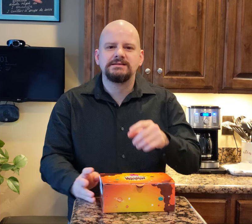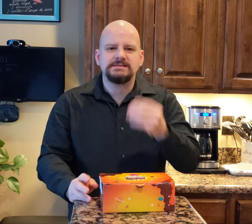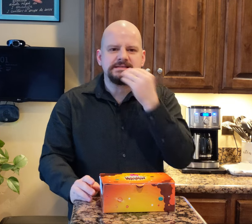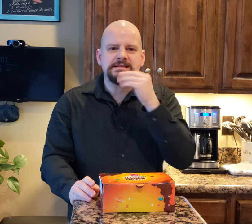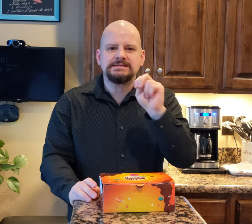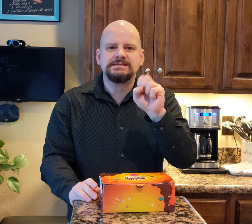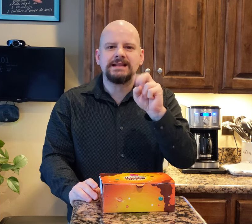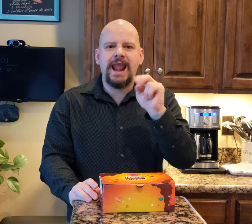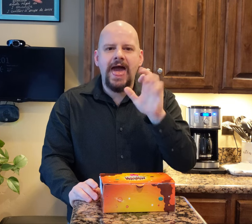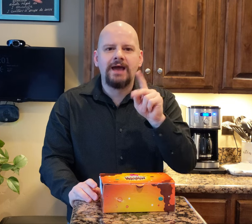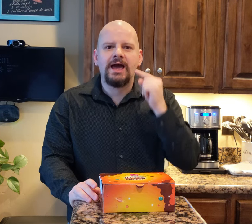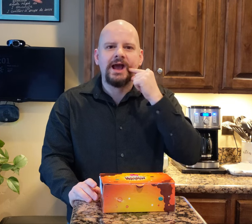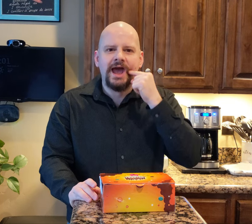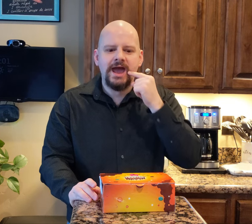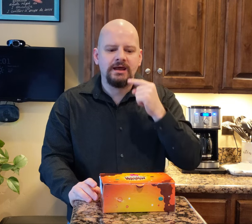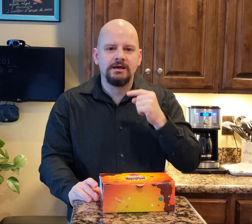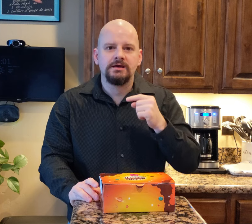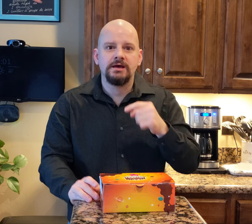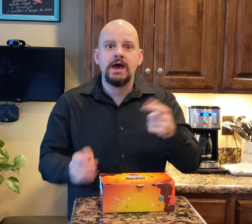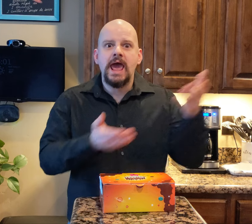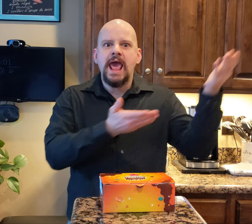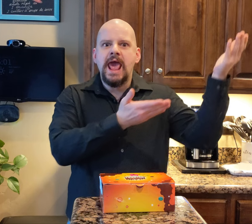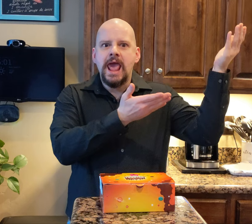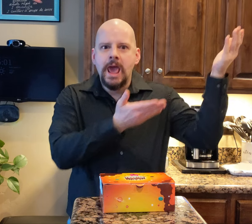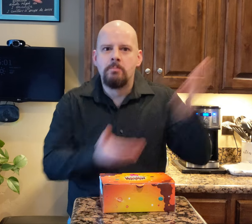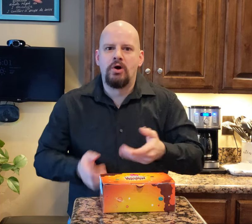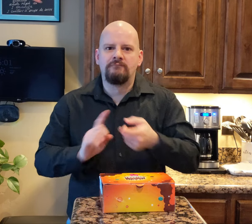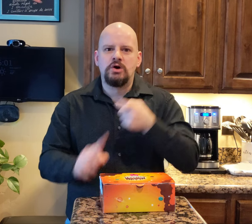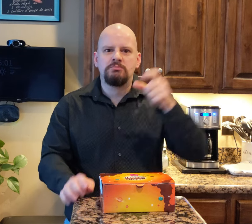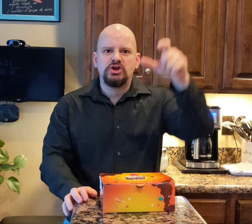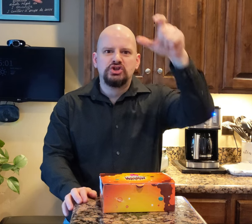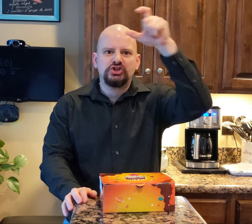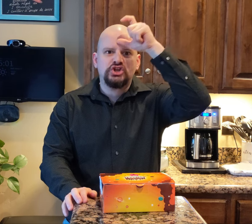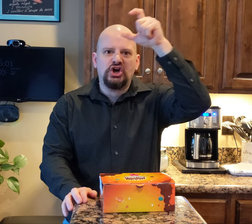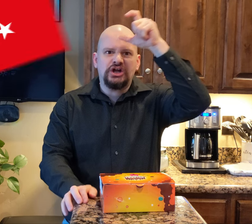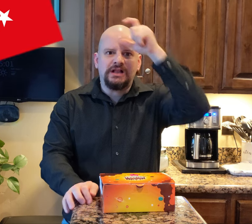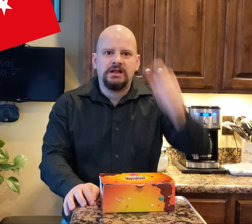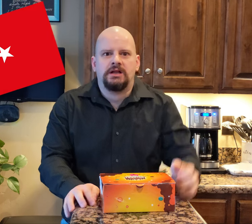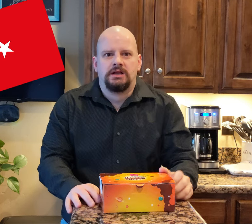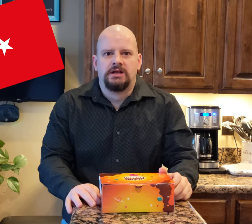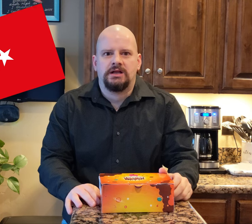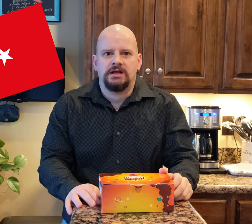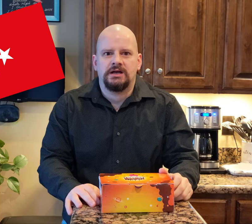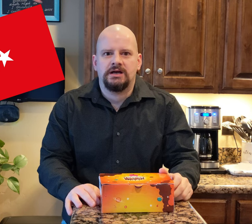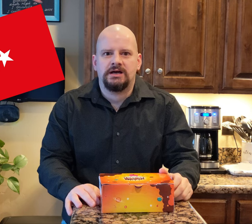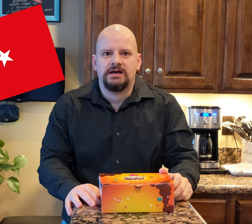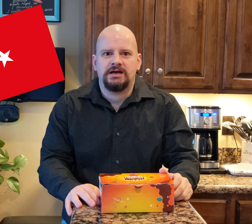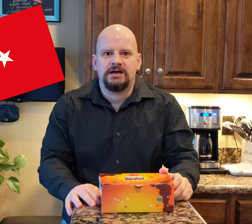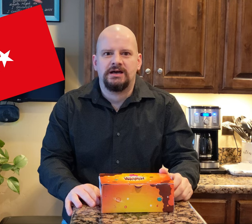Those are snacks and candies that was imported from Turkey!